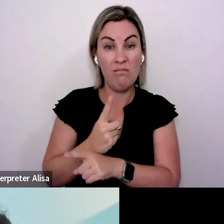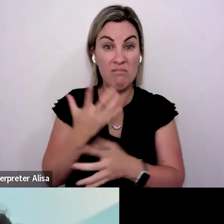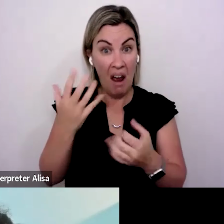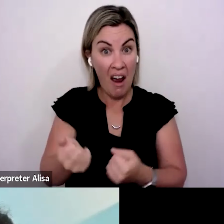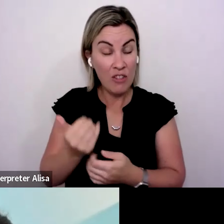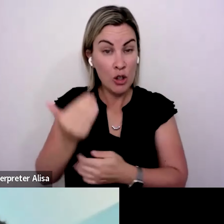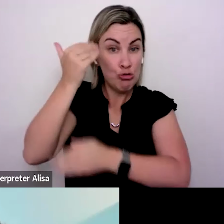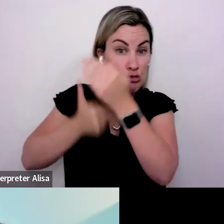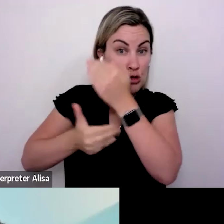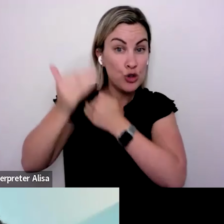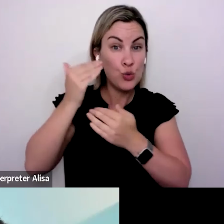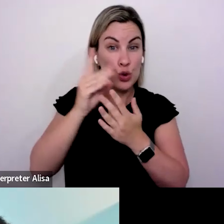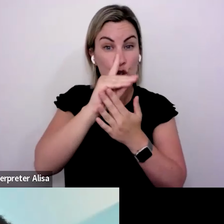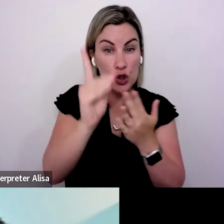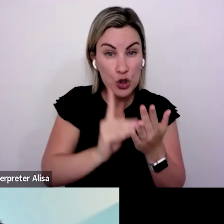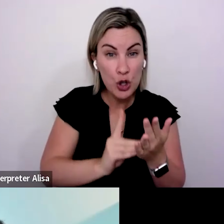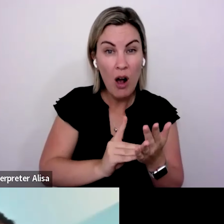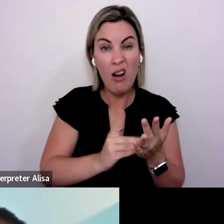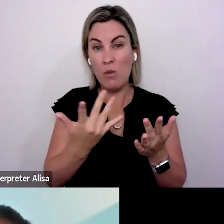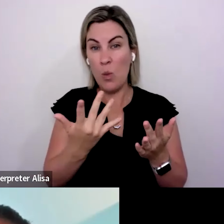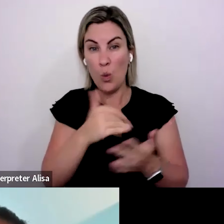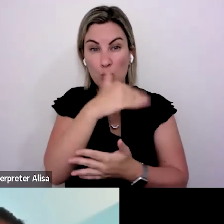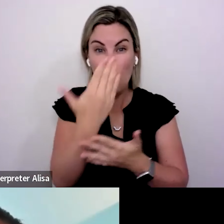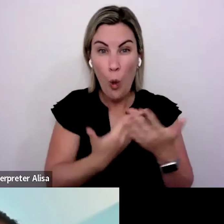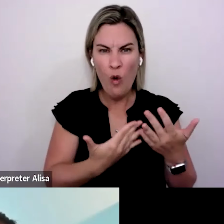need to be checked by the relevant cultural custodians?